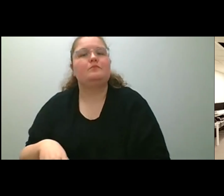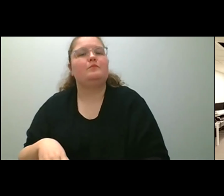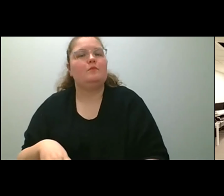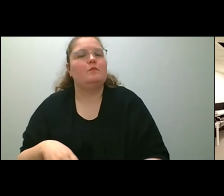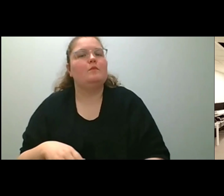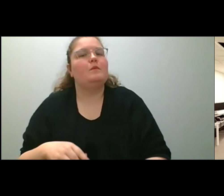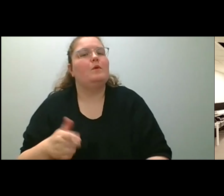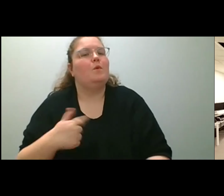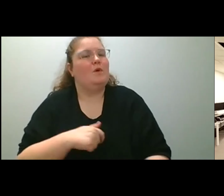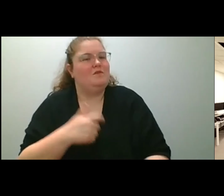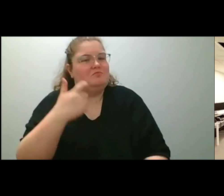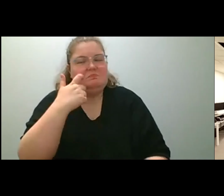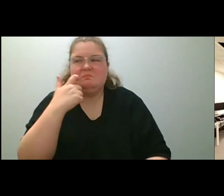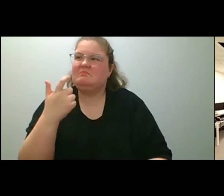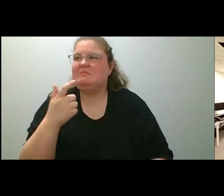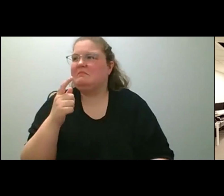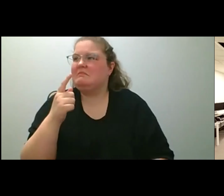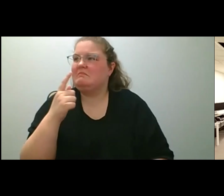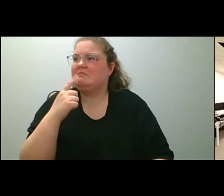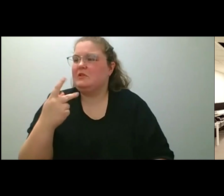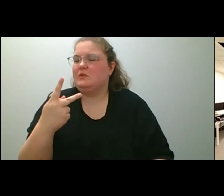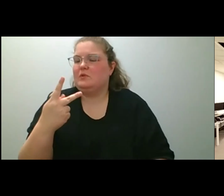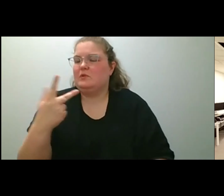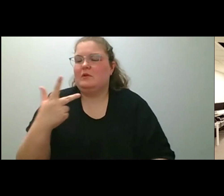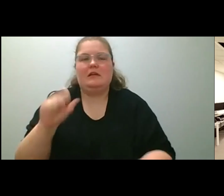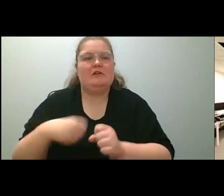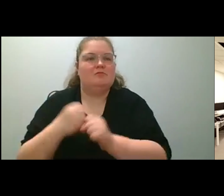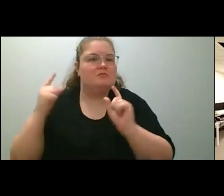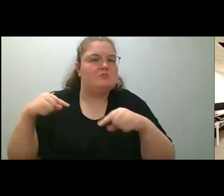over the past several years that have asked for website translation.